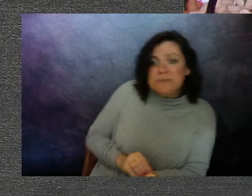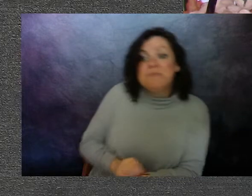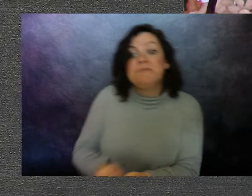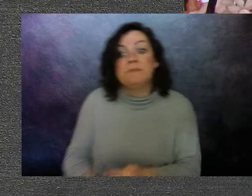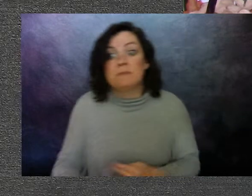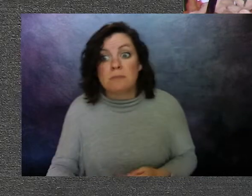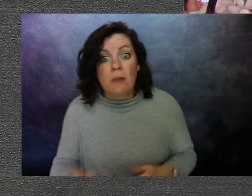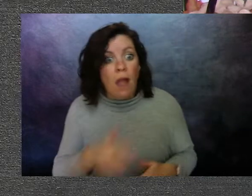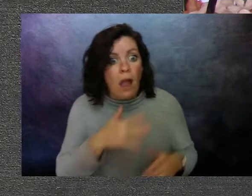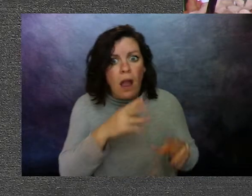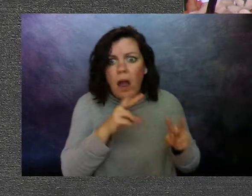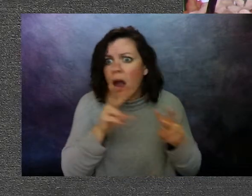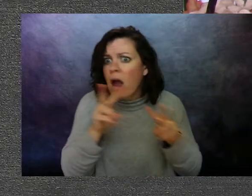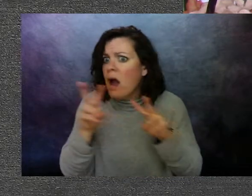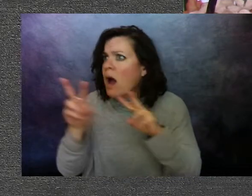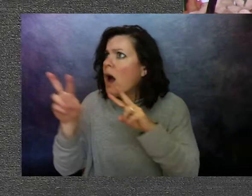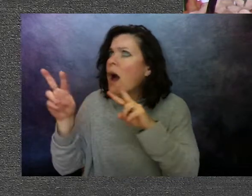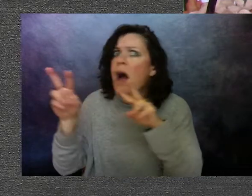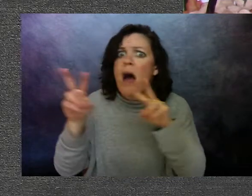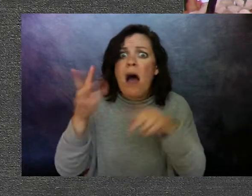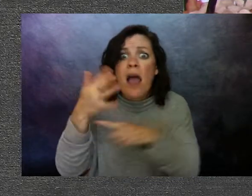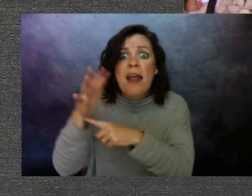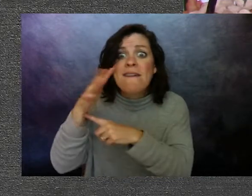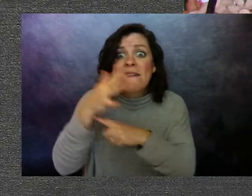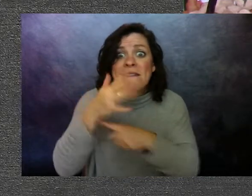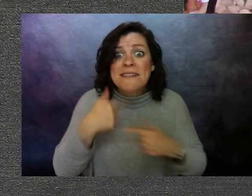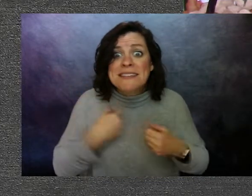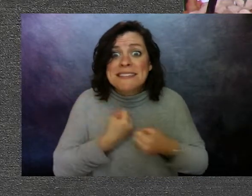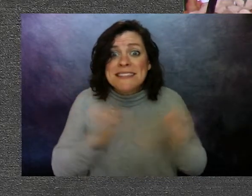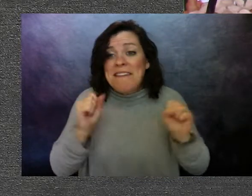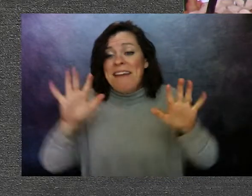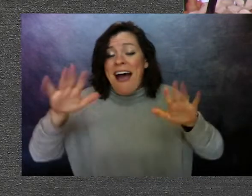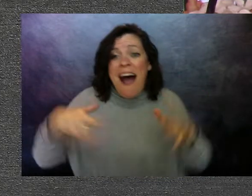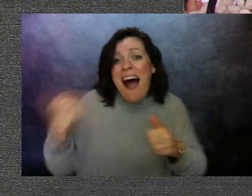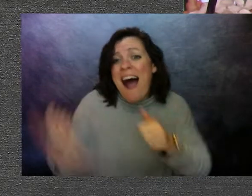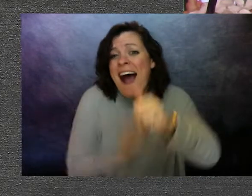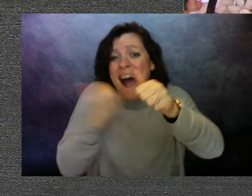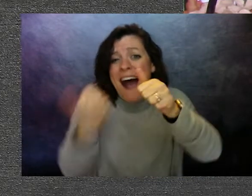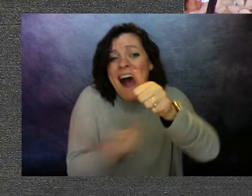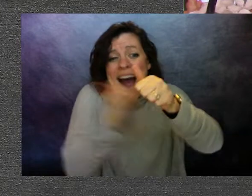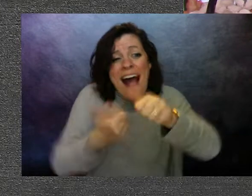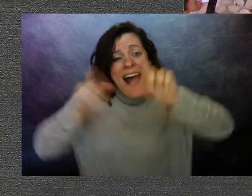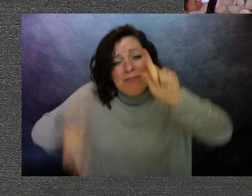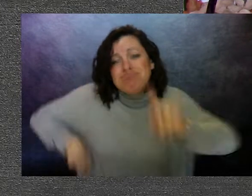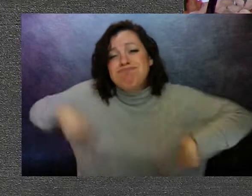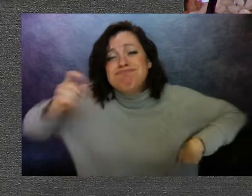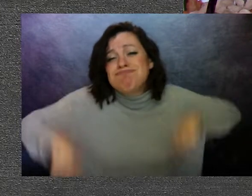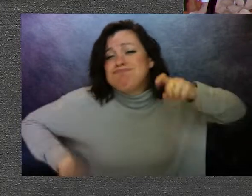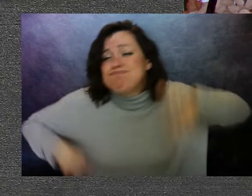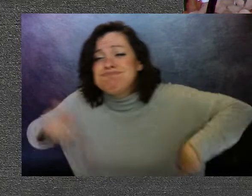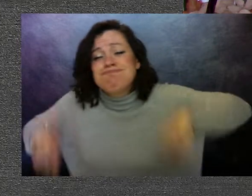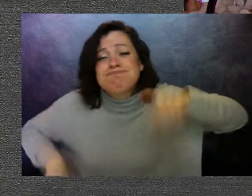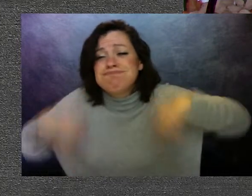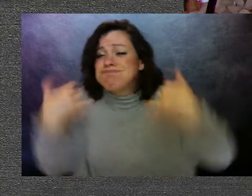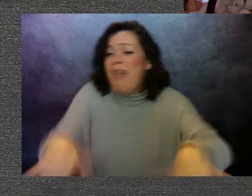Then he started to chase the leaves. It was fun. When we saw a big pile of fallen leaves, Clifford jumped in.